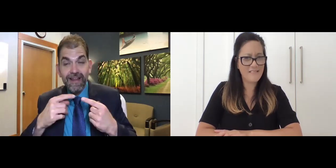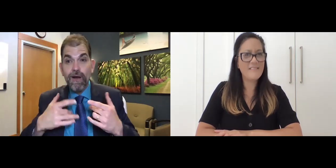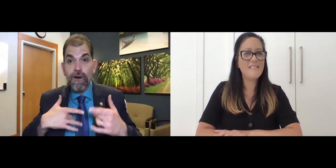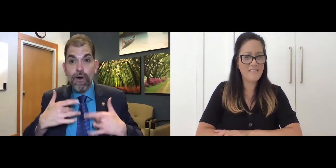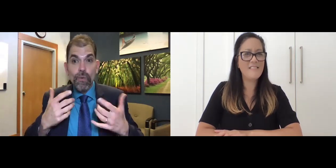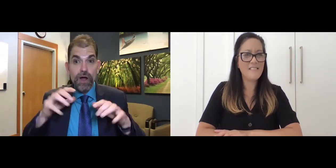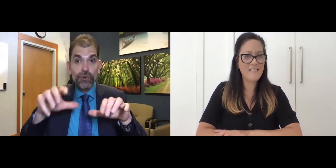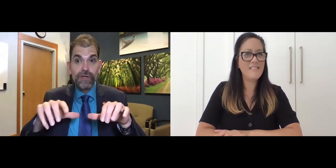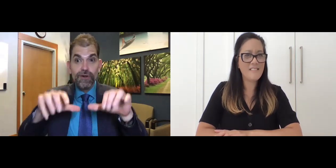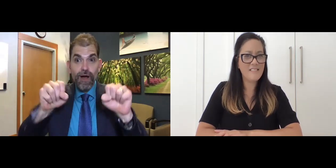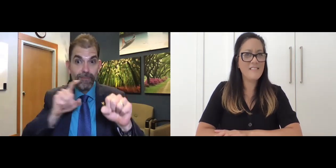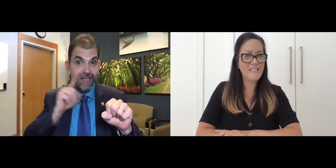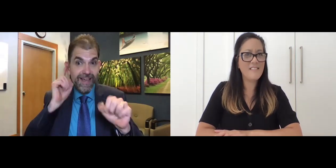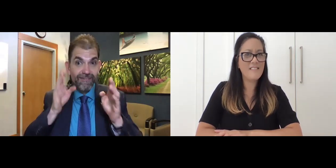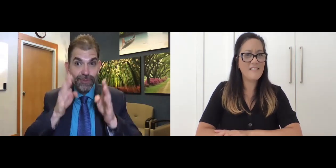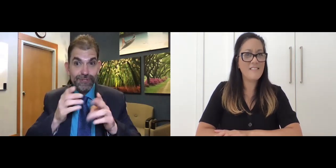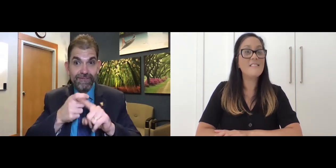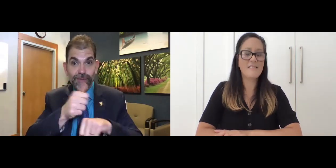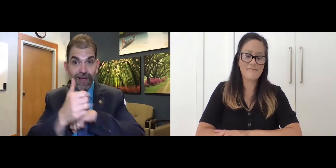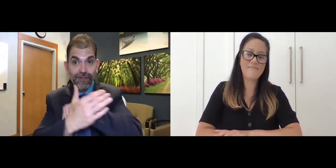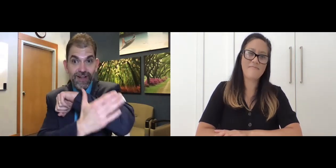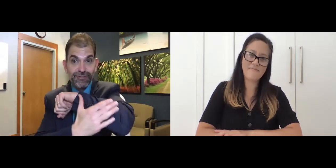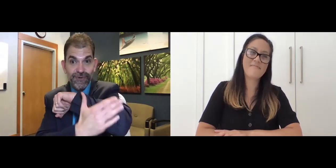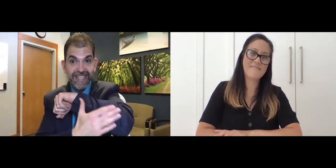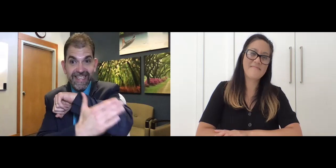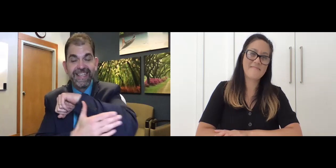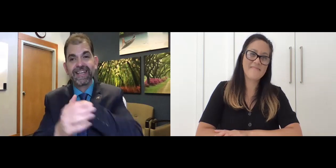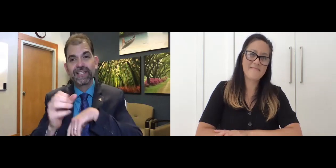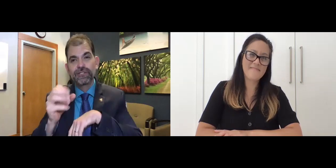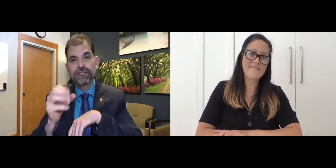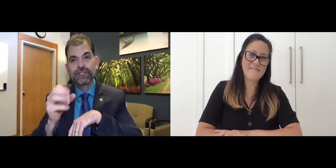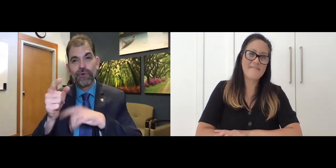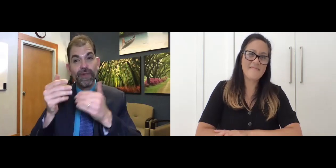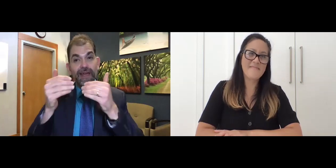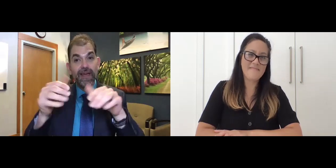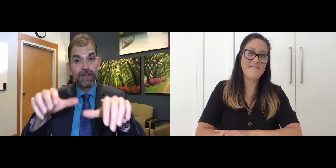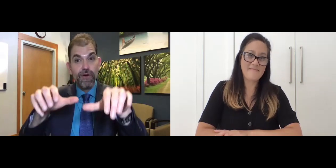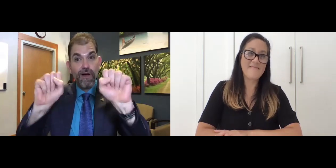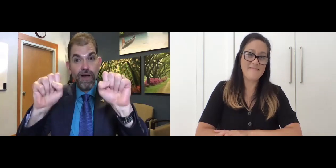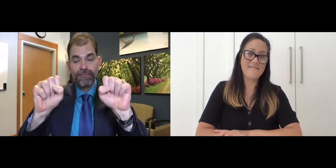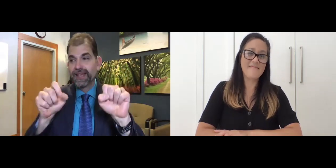were excited to learn sign language. Here's a great example. Sometimes you'll see you'll meet parents who